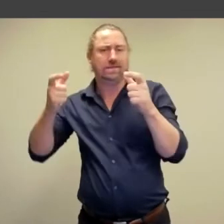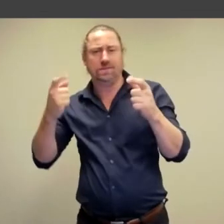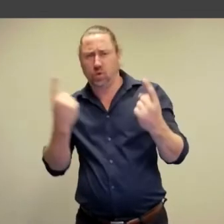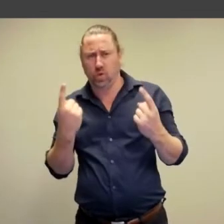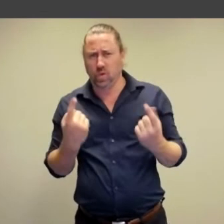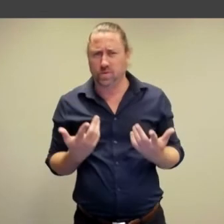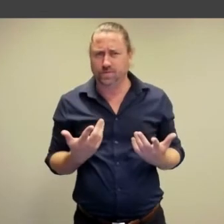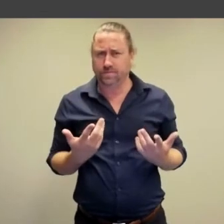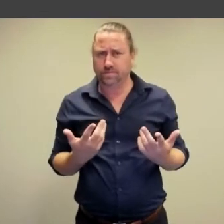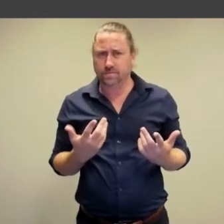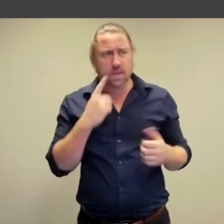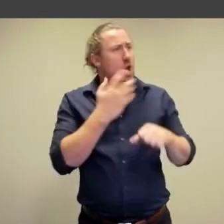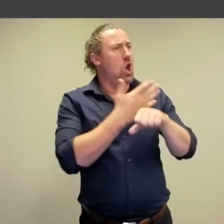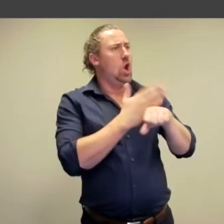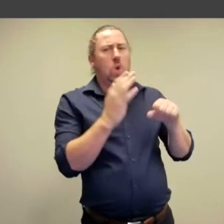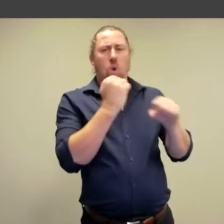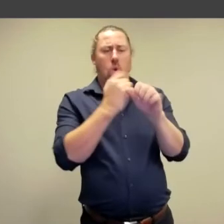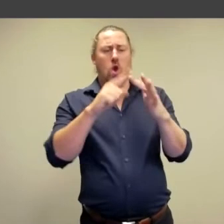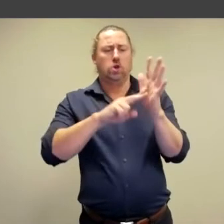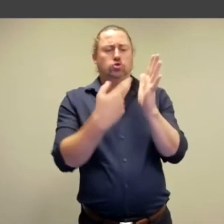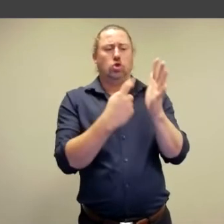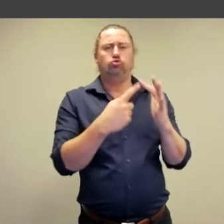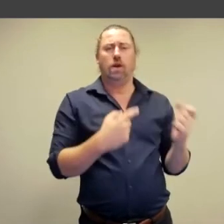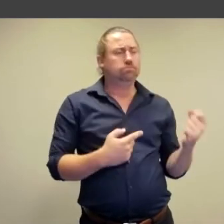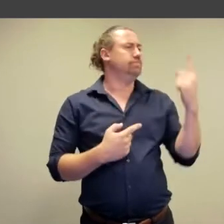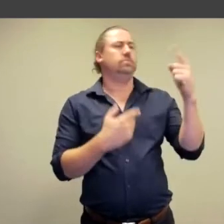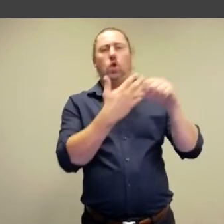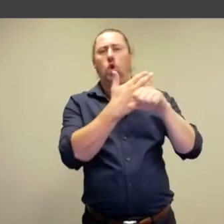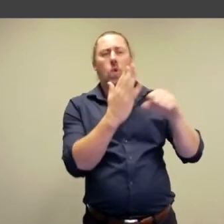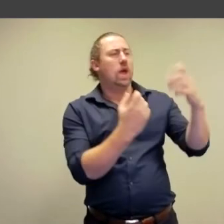they react when new